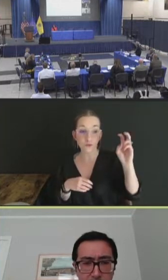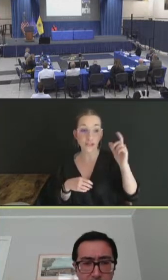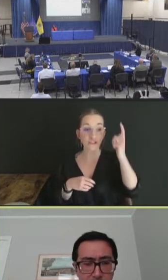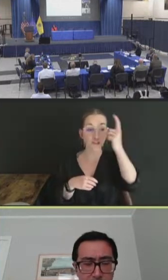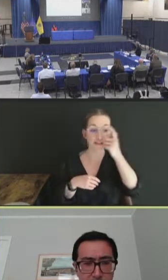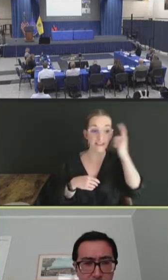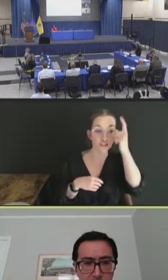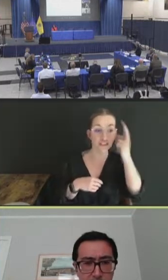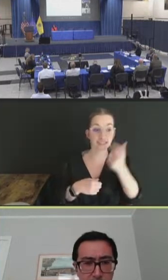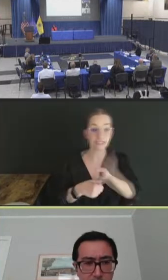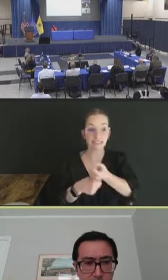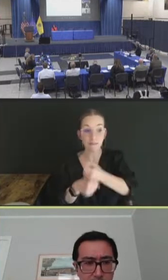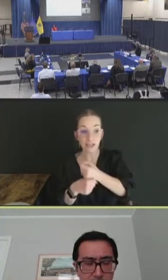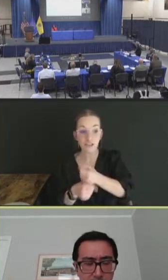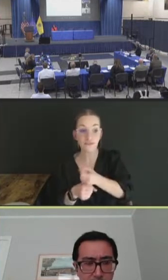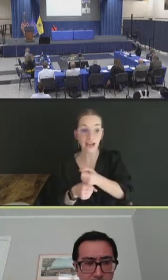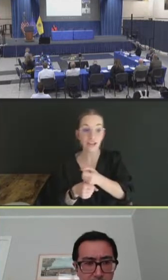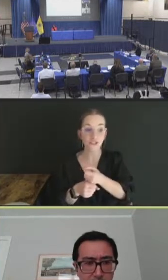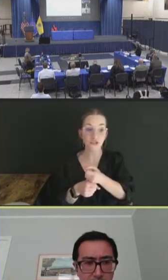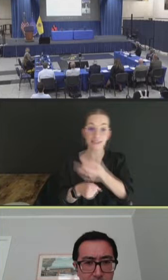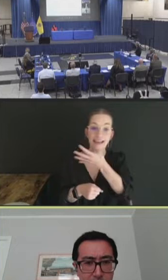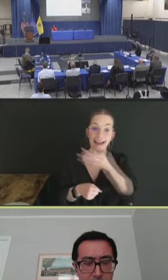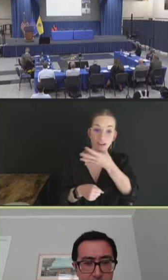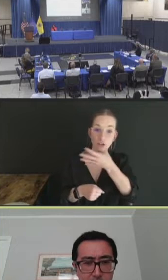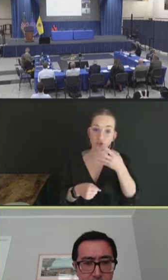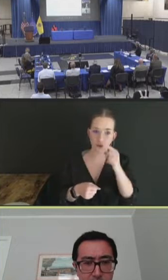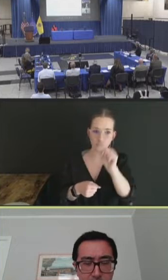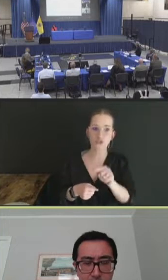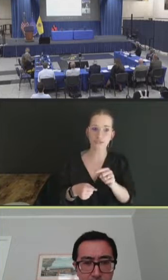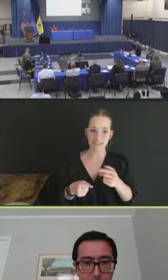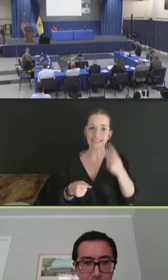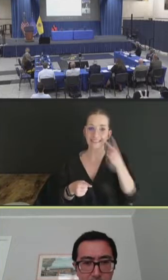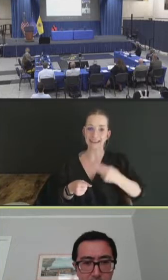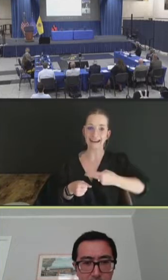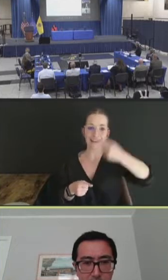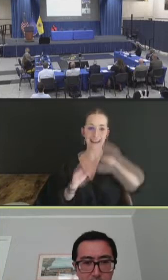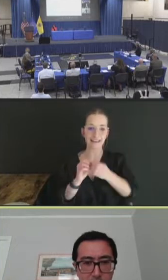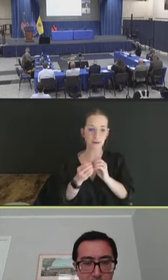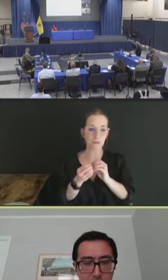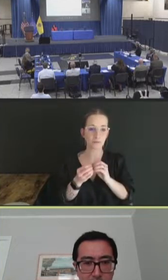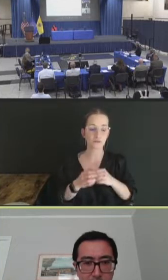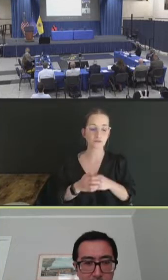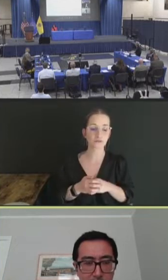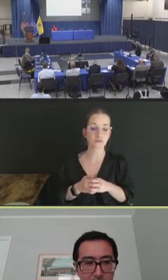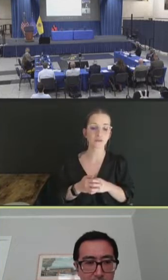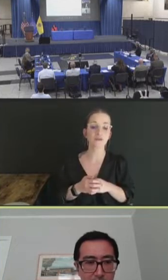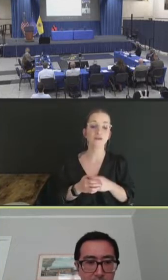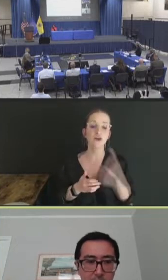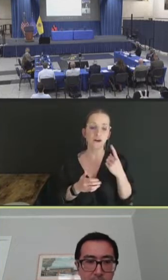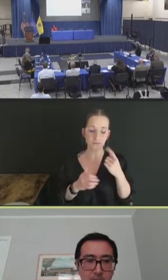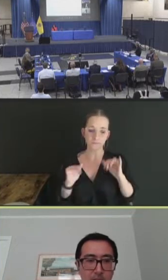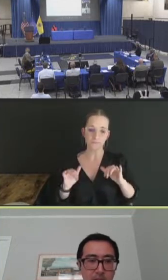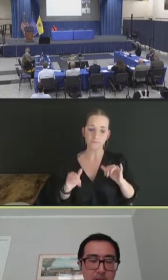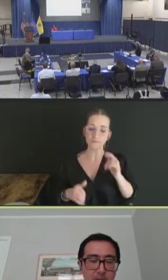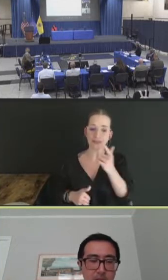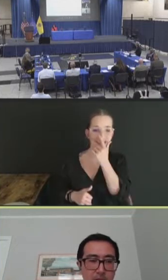that you might notice here which we have found interesting is that the excess mortality among